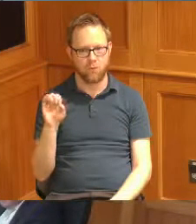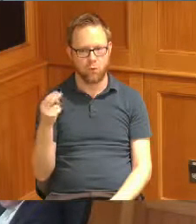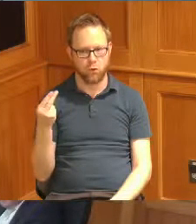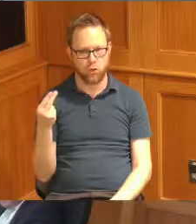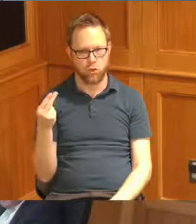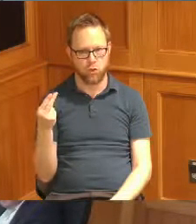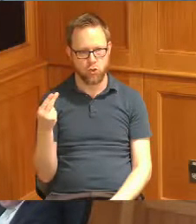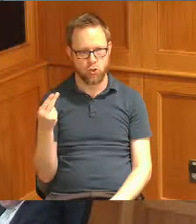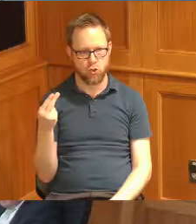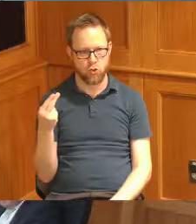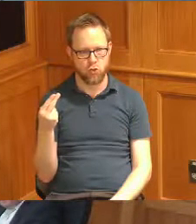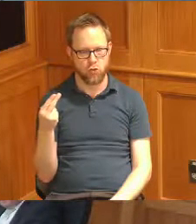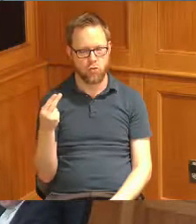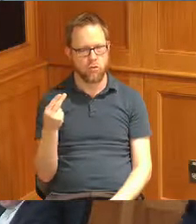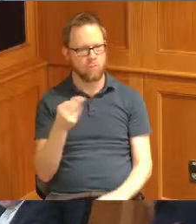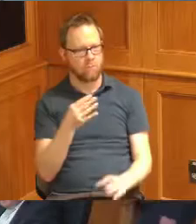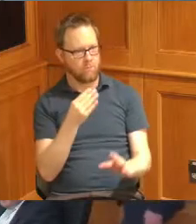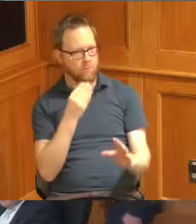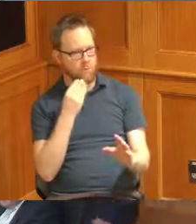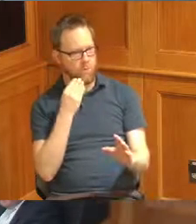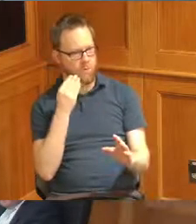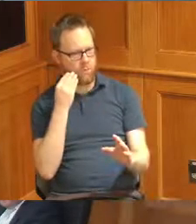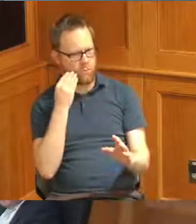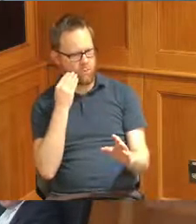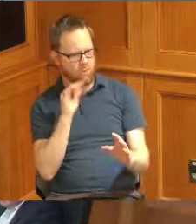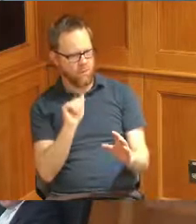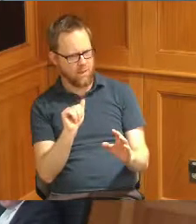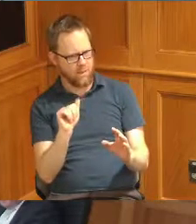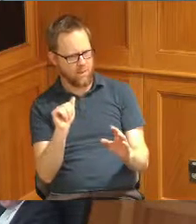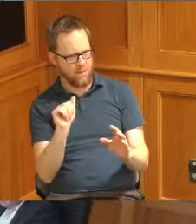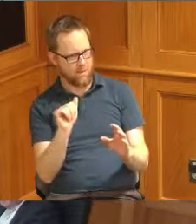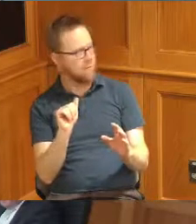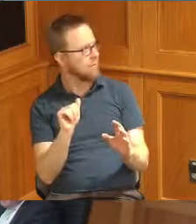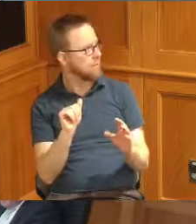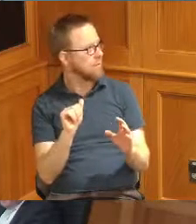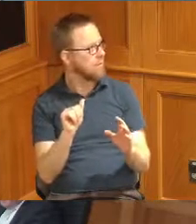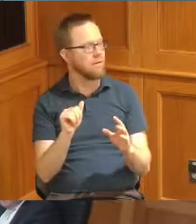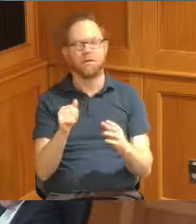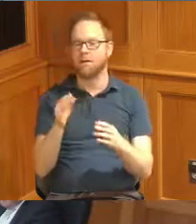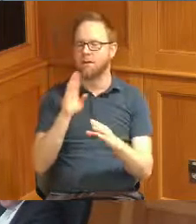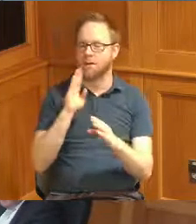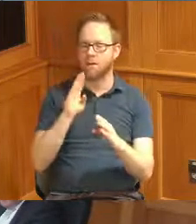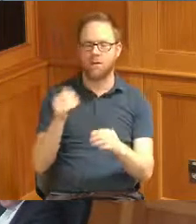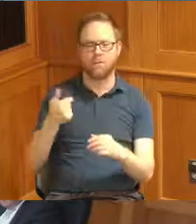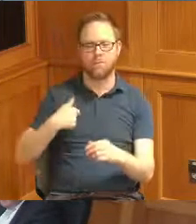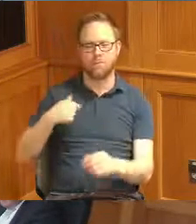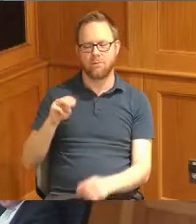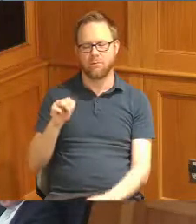talk about the home Aid ARP well again Commissioners my name is Matt Porsche I'm